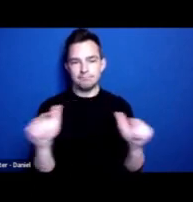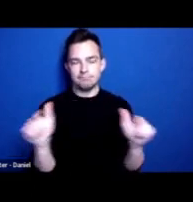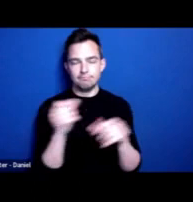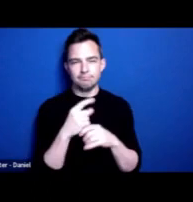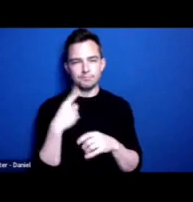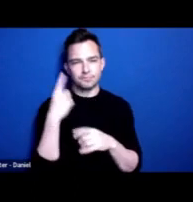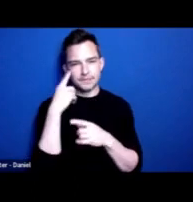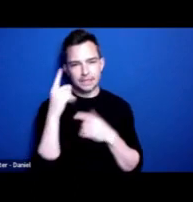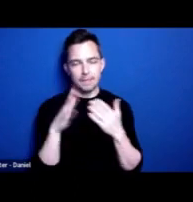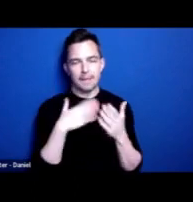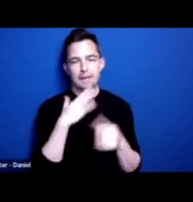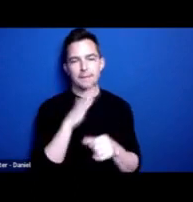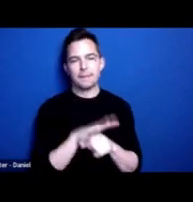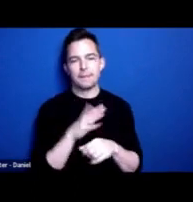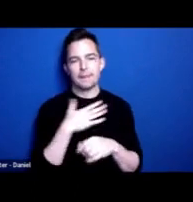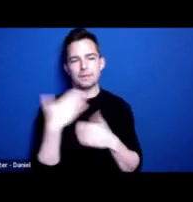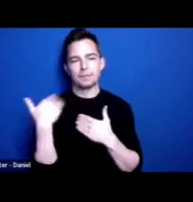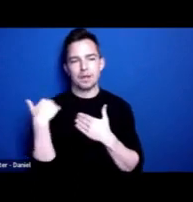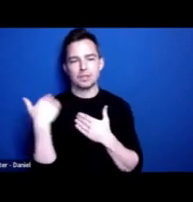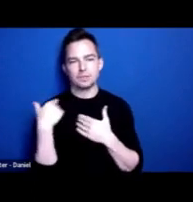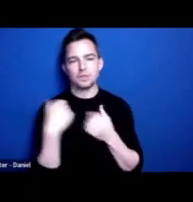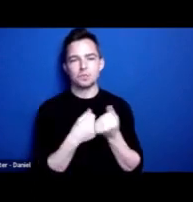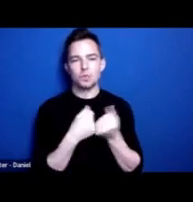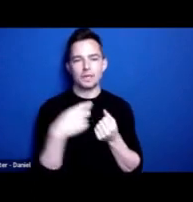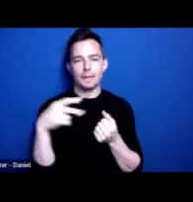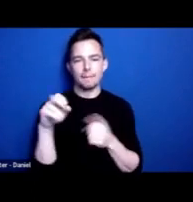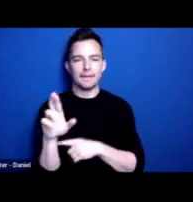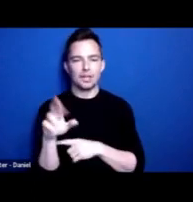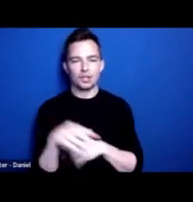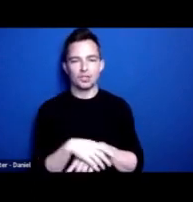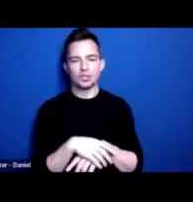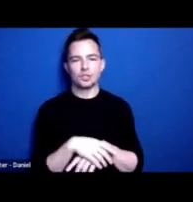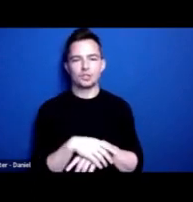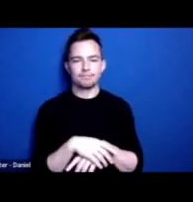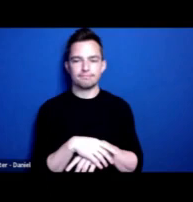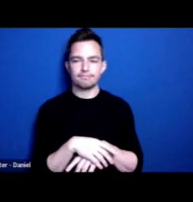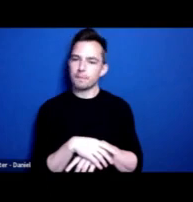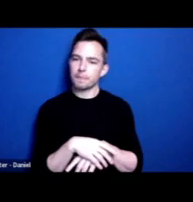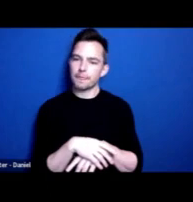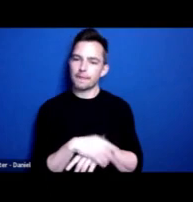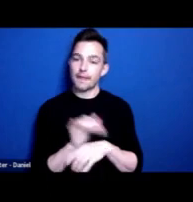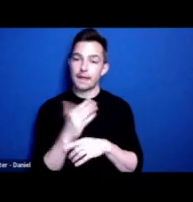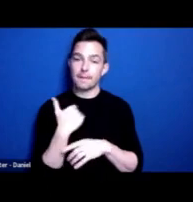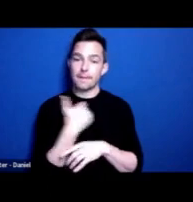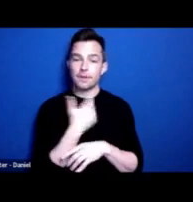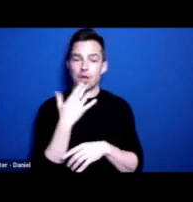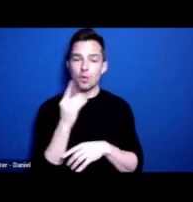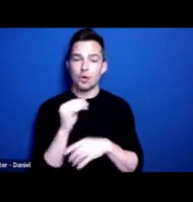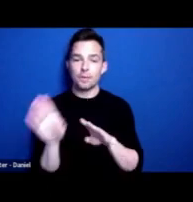lived experience from rural and frontier to include those with brain injuries and other